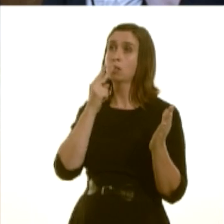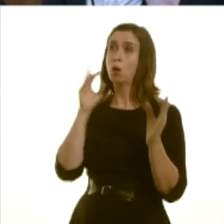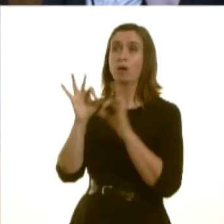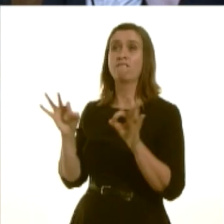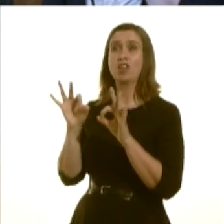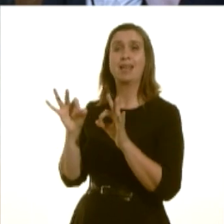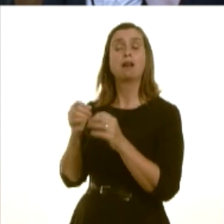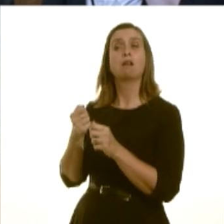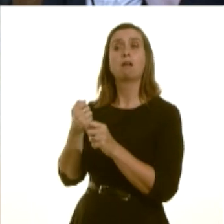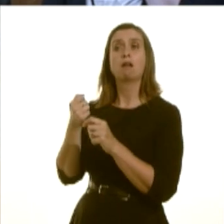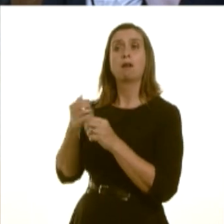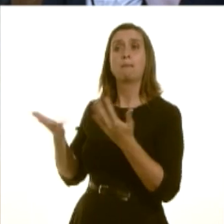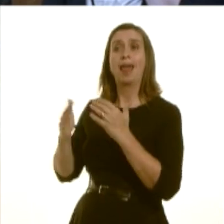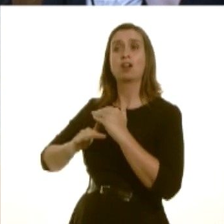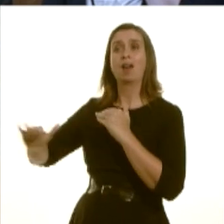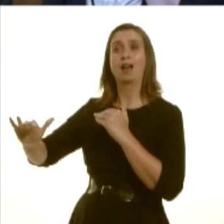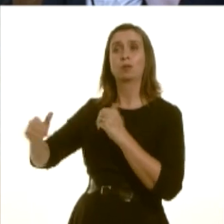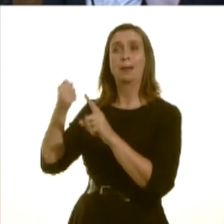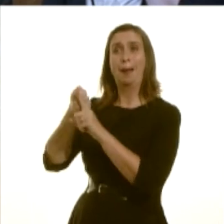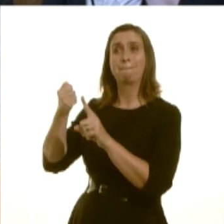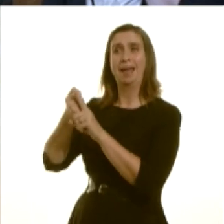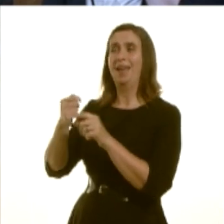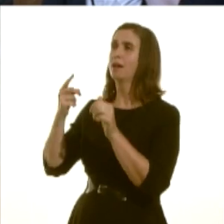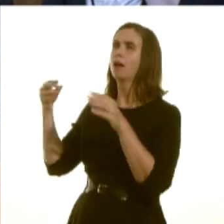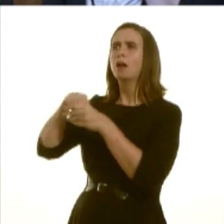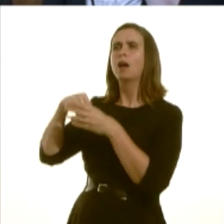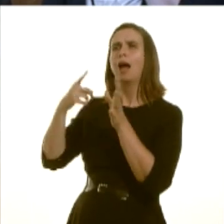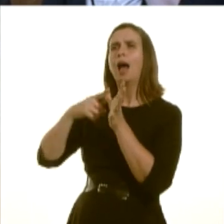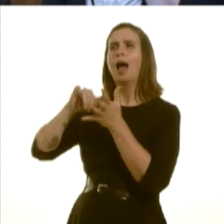campaign that I know ASH has been very closely involved with, and all 22 local authorities